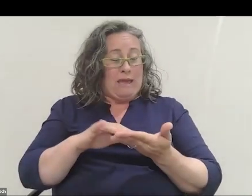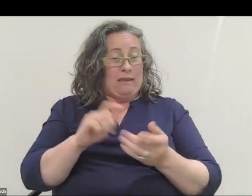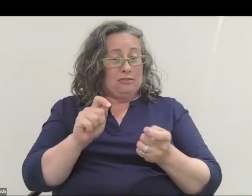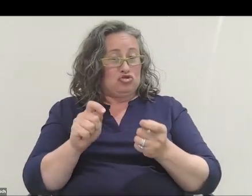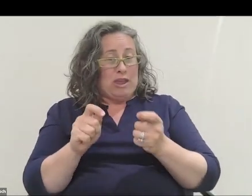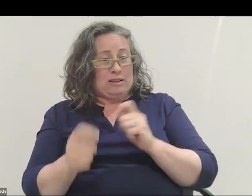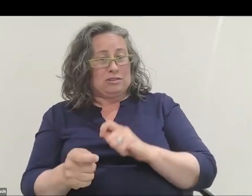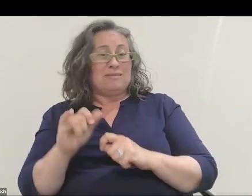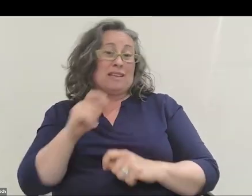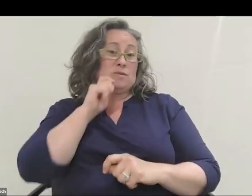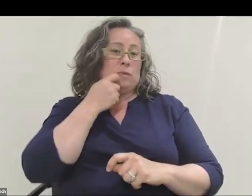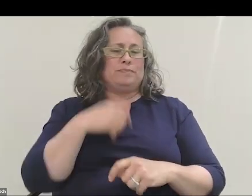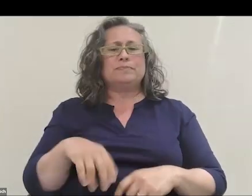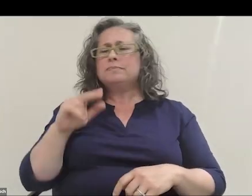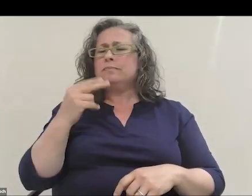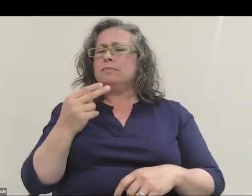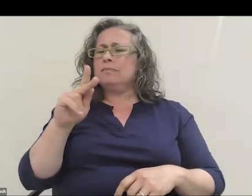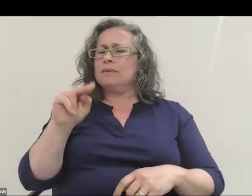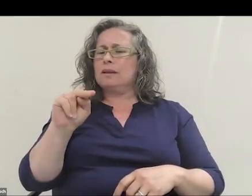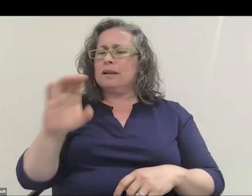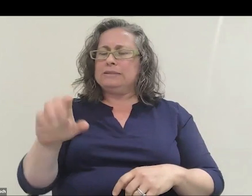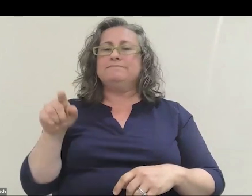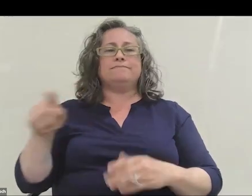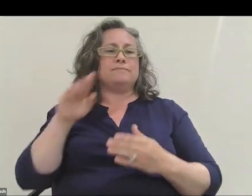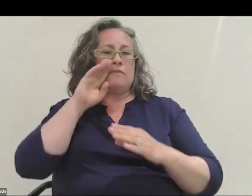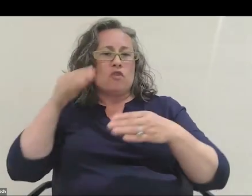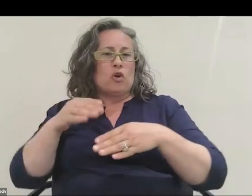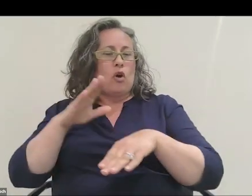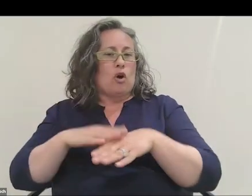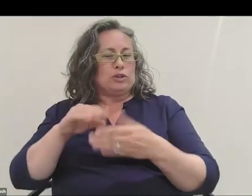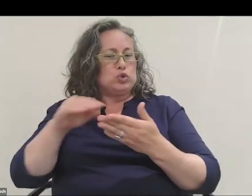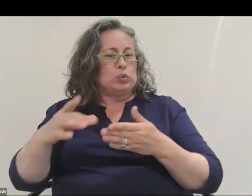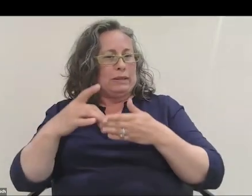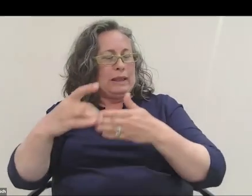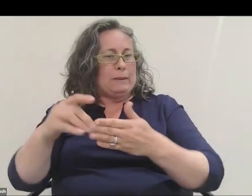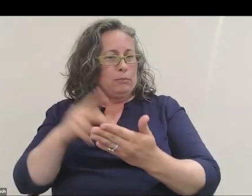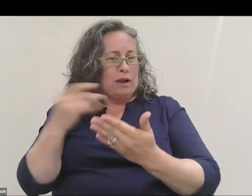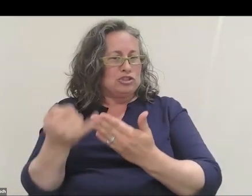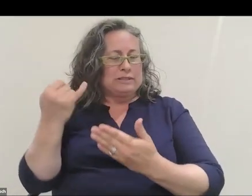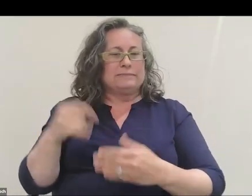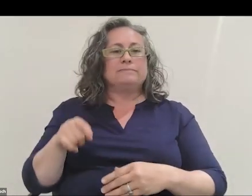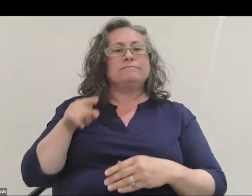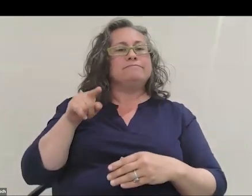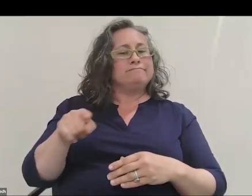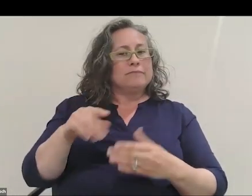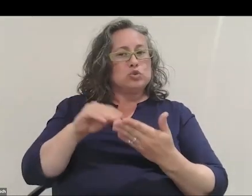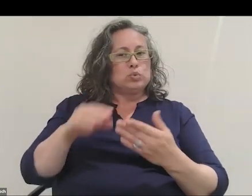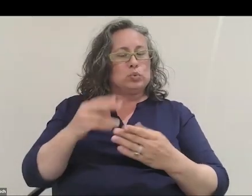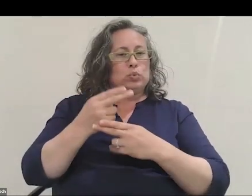At HKNC, they've been focusing a lot on student-led projects. Their students have been using ZoomText with Tinkercad,